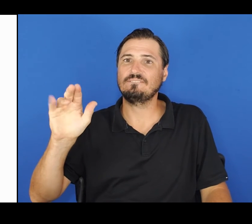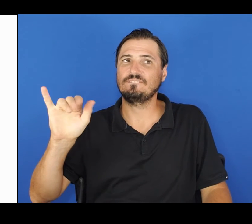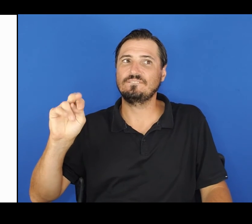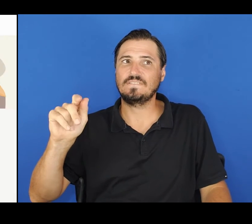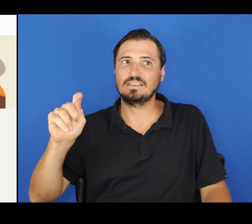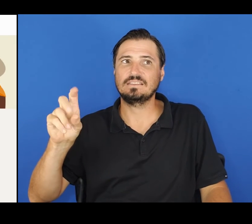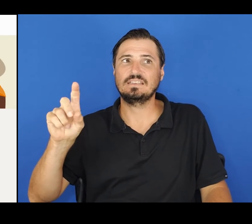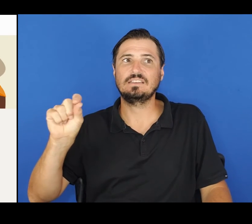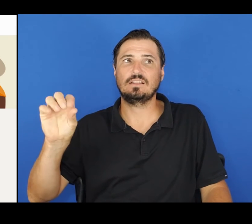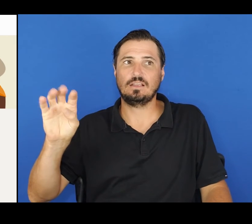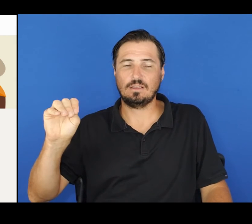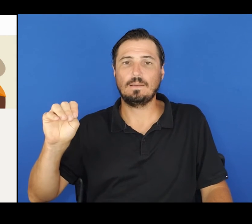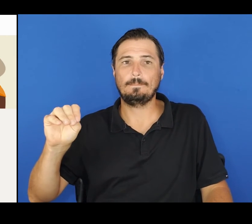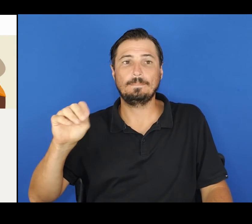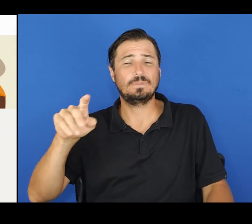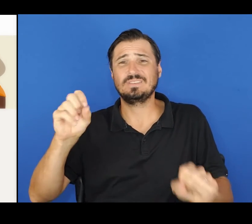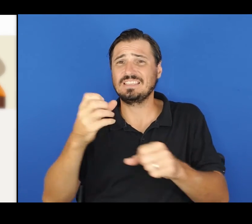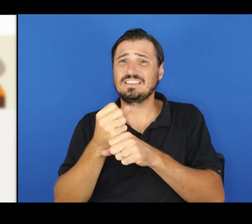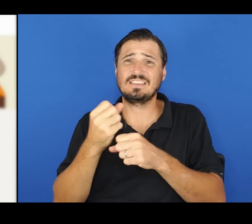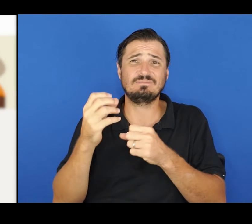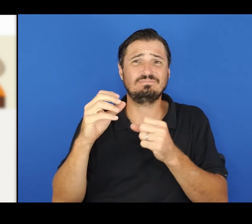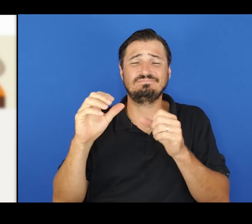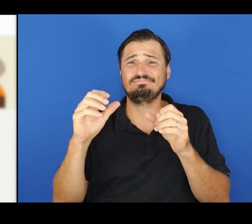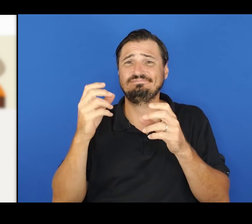meals, gift certificates and lots more